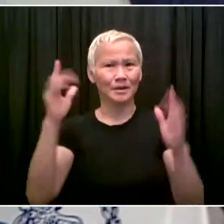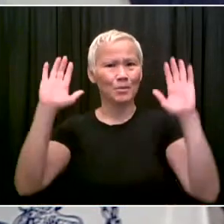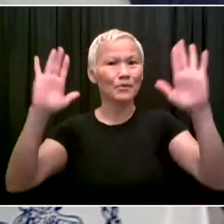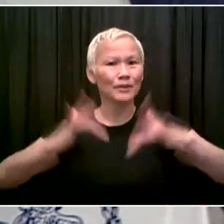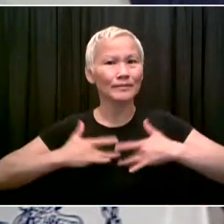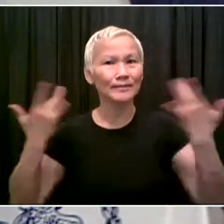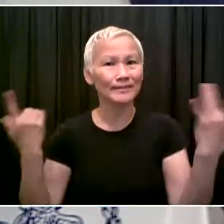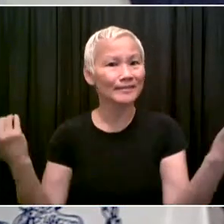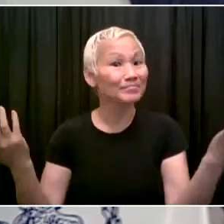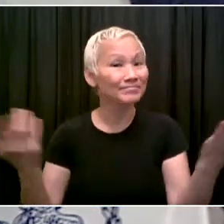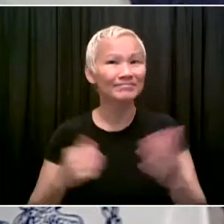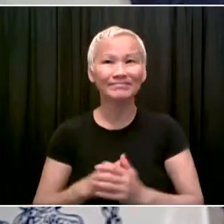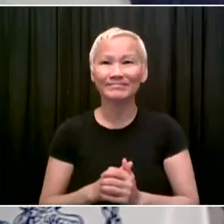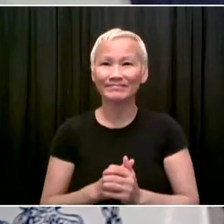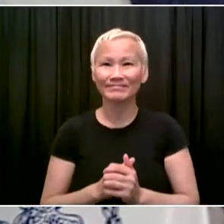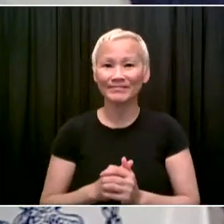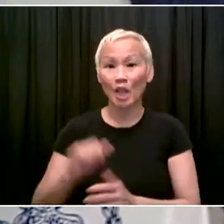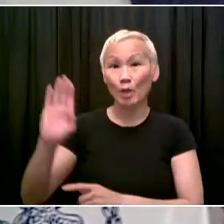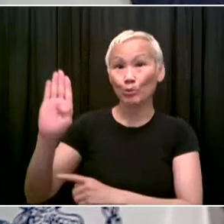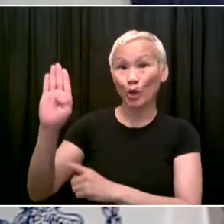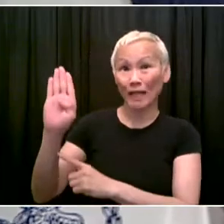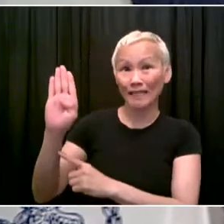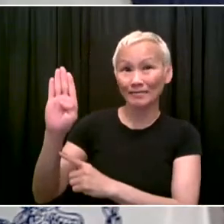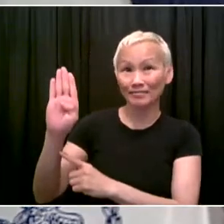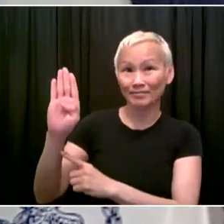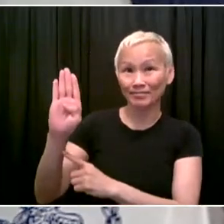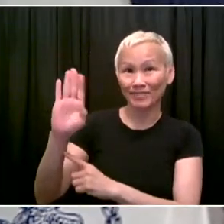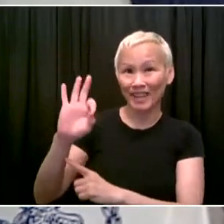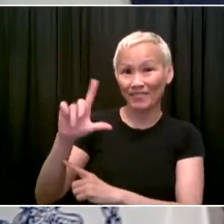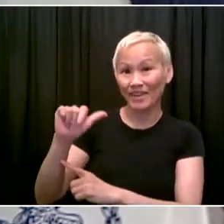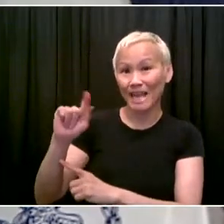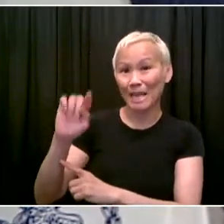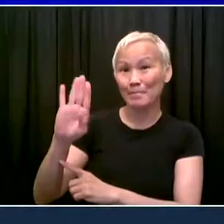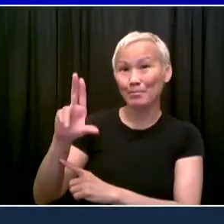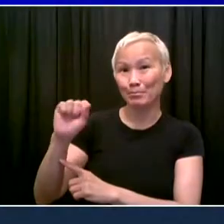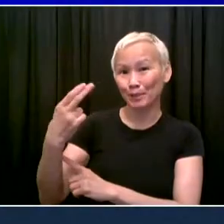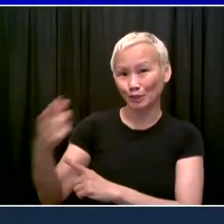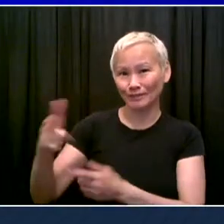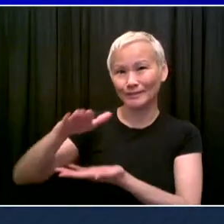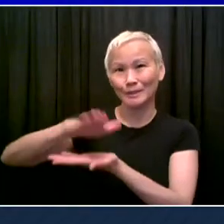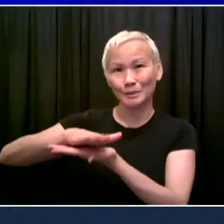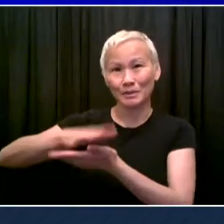GOOD MORNING EVERYBODY. I SAW SOMETHING WONDERFUL THIS